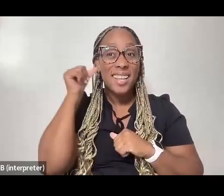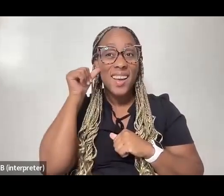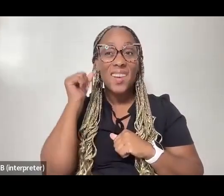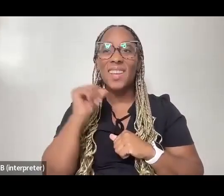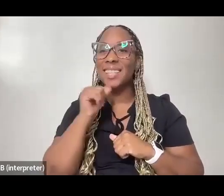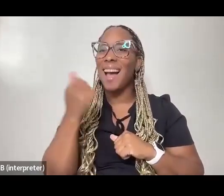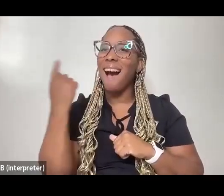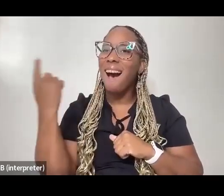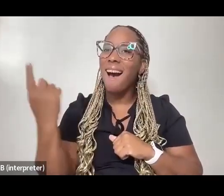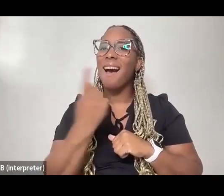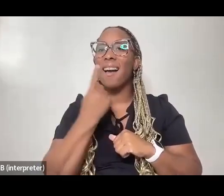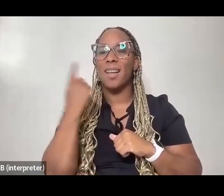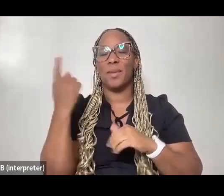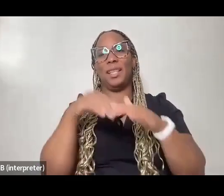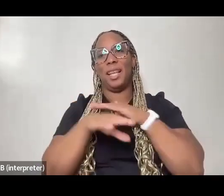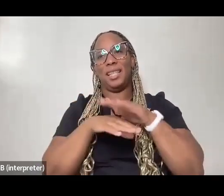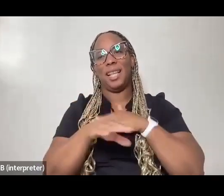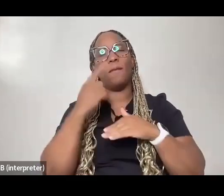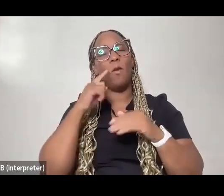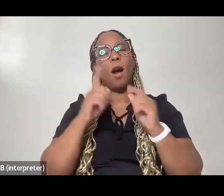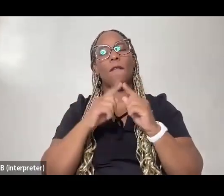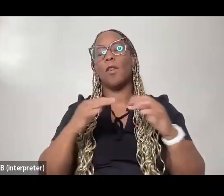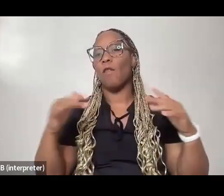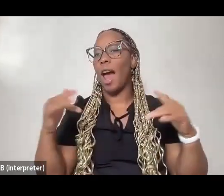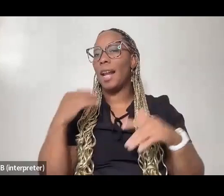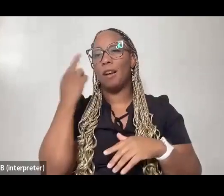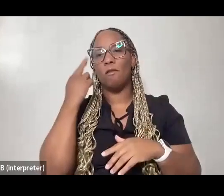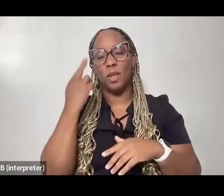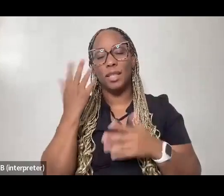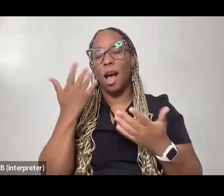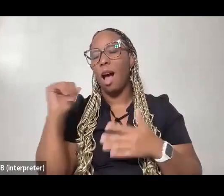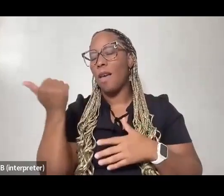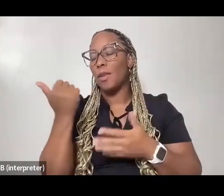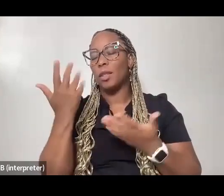for folks for a variety of reasons that others have talked about in their presentation today.